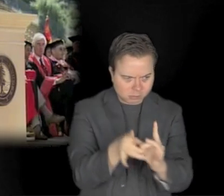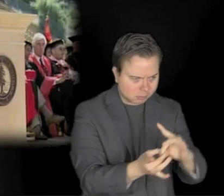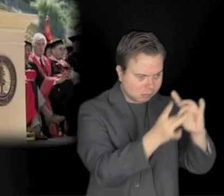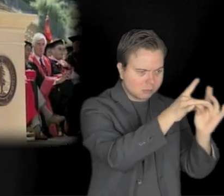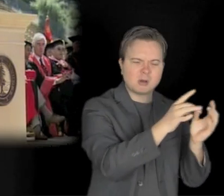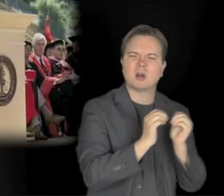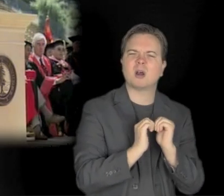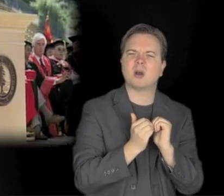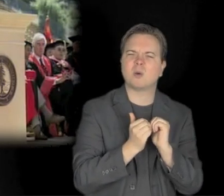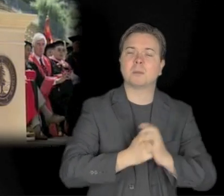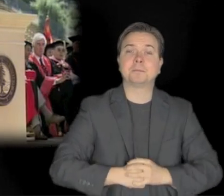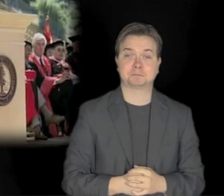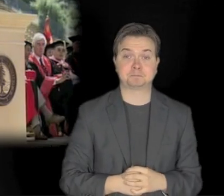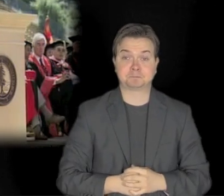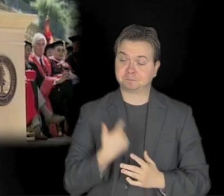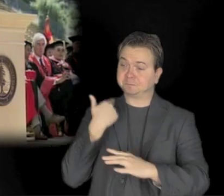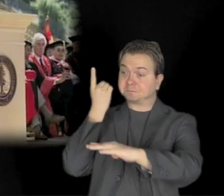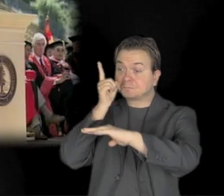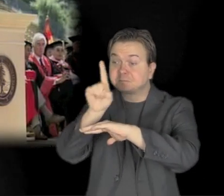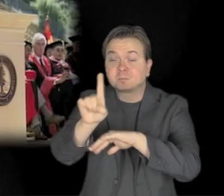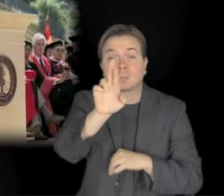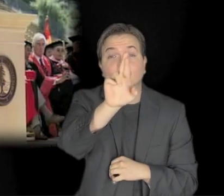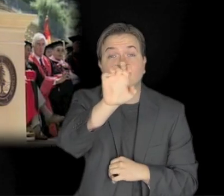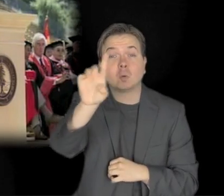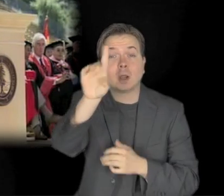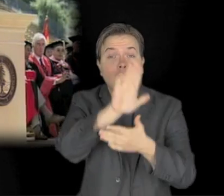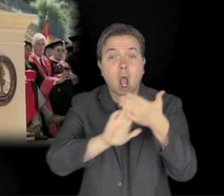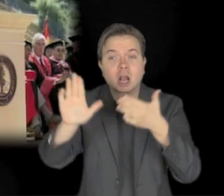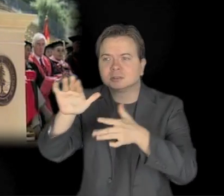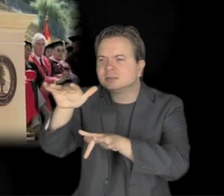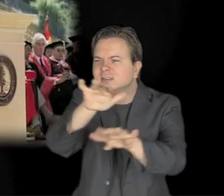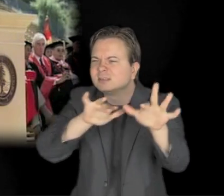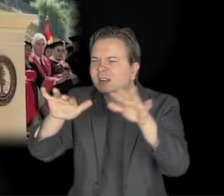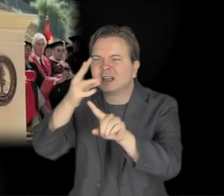I dropped out of Reed College after the first 6 months, but then stayed around as a drop-in